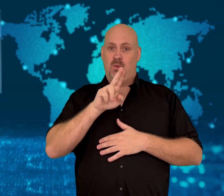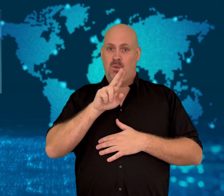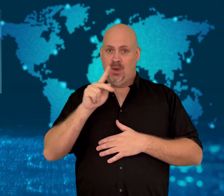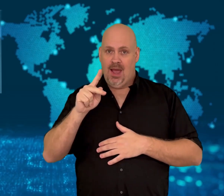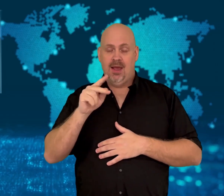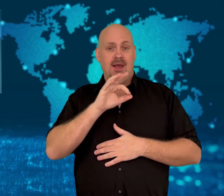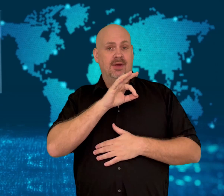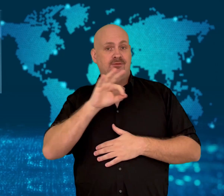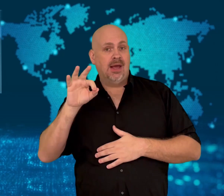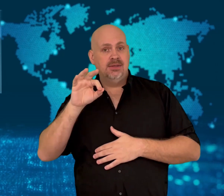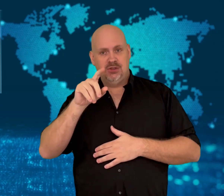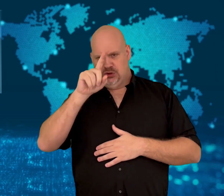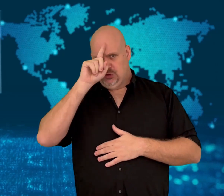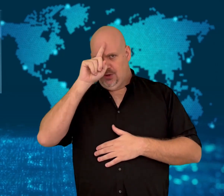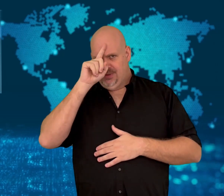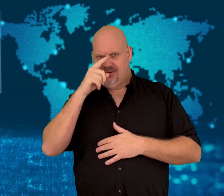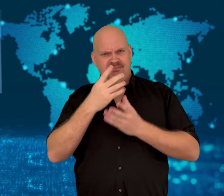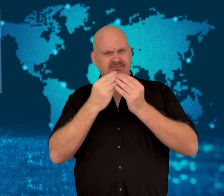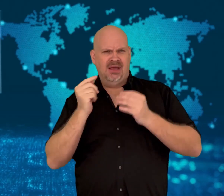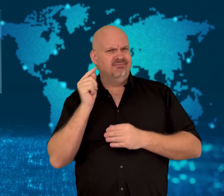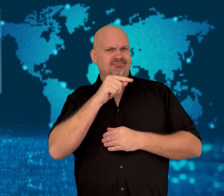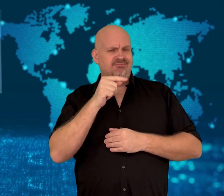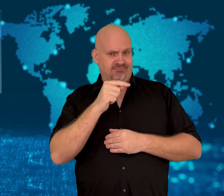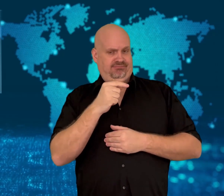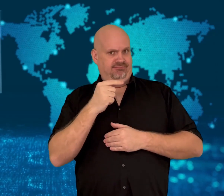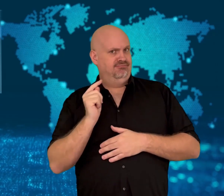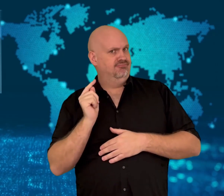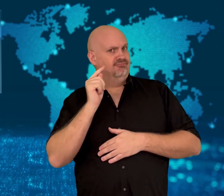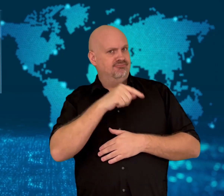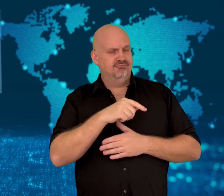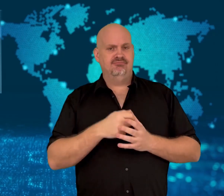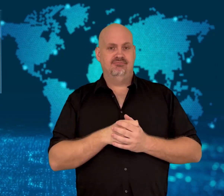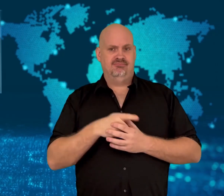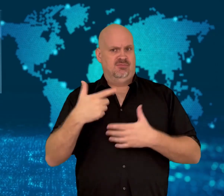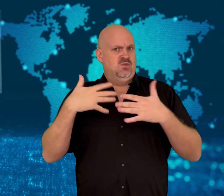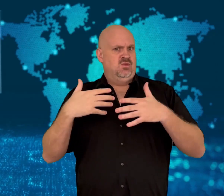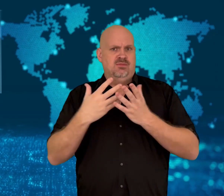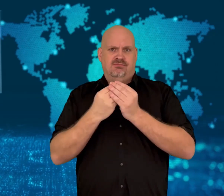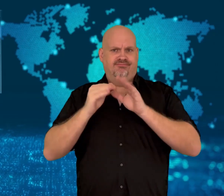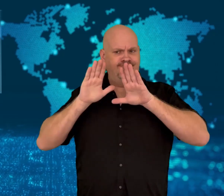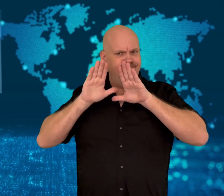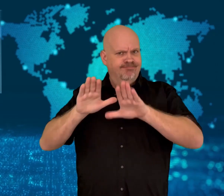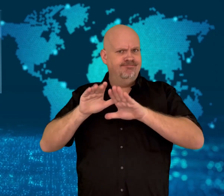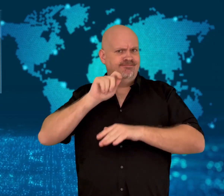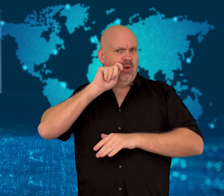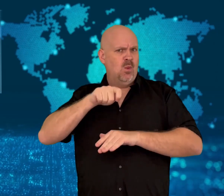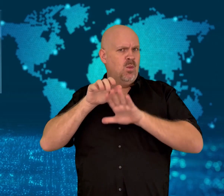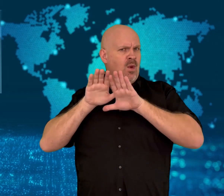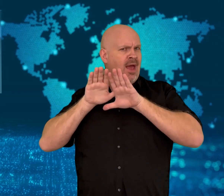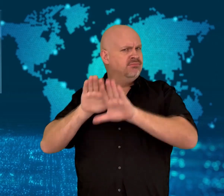Zelensky does not often leave his country and is under tight security.